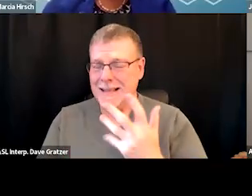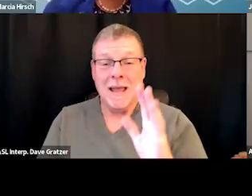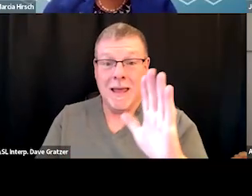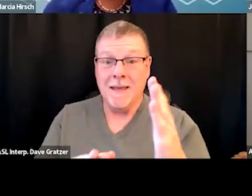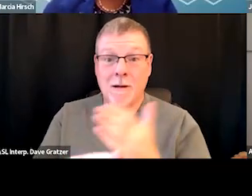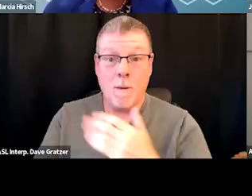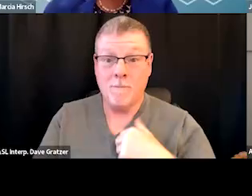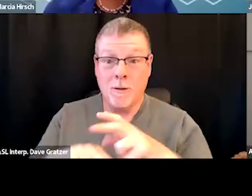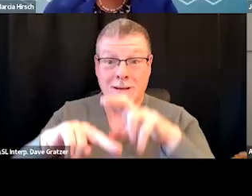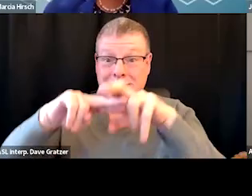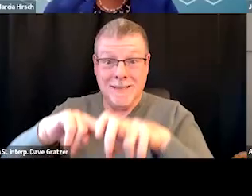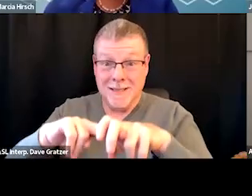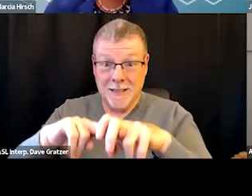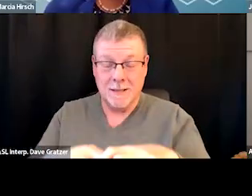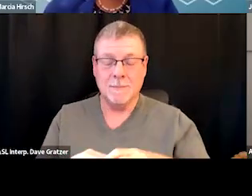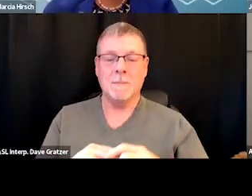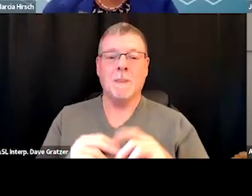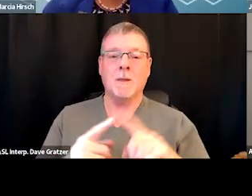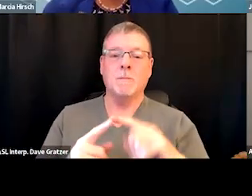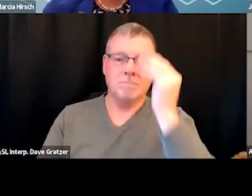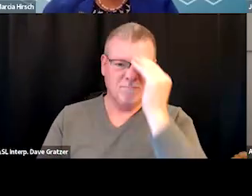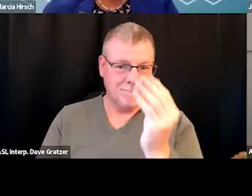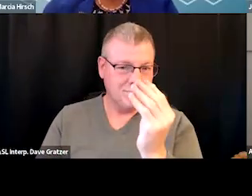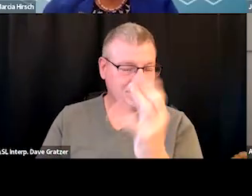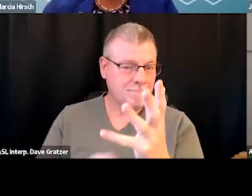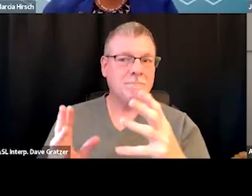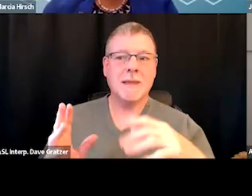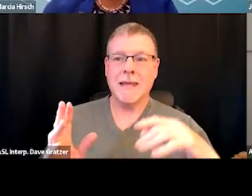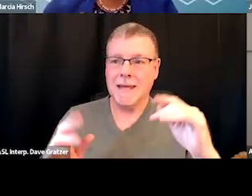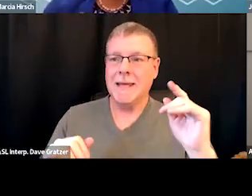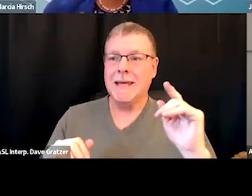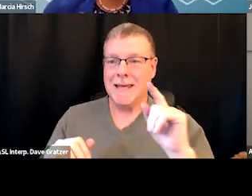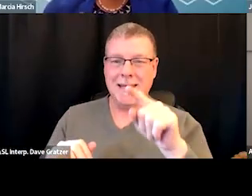take- took the bench on given days to say, "You know, I think Mr. So-and-So is